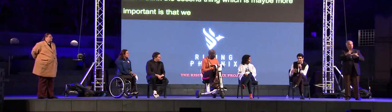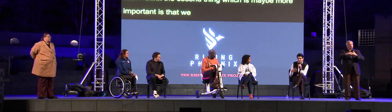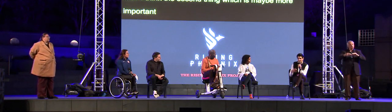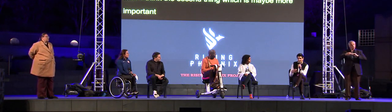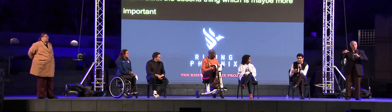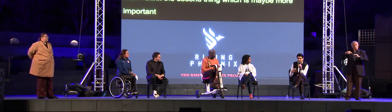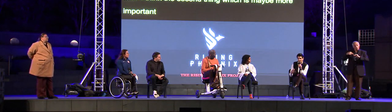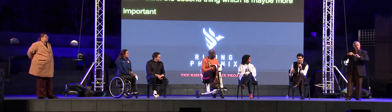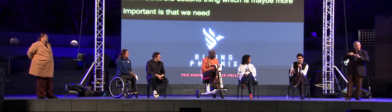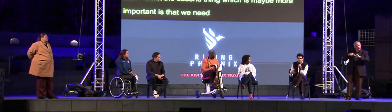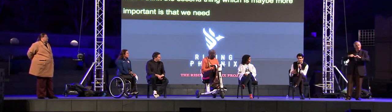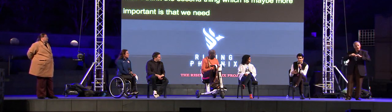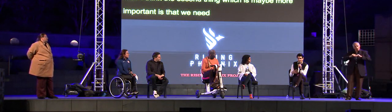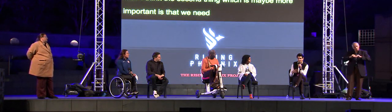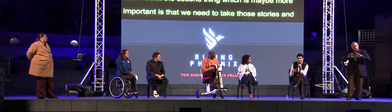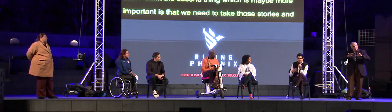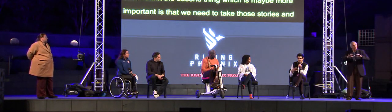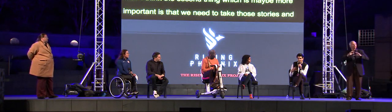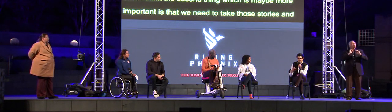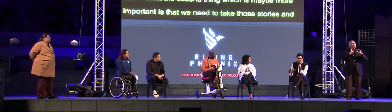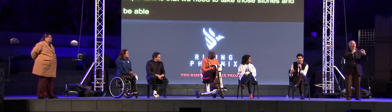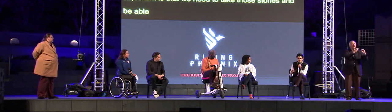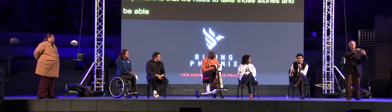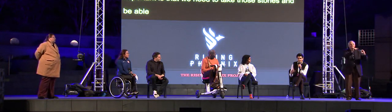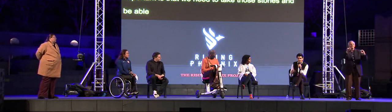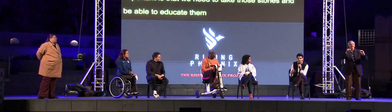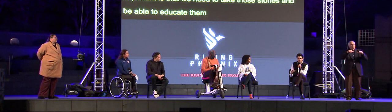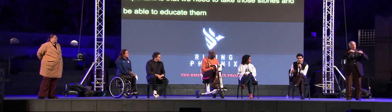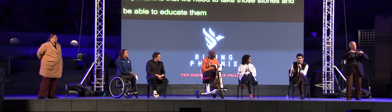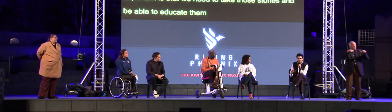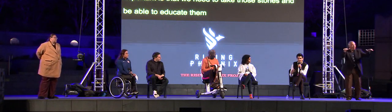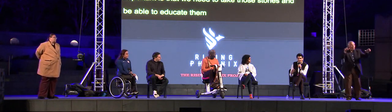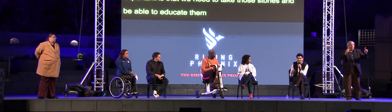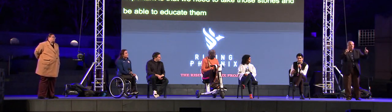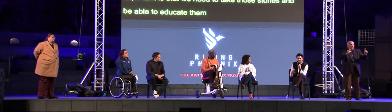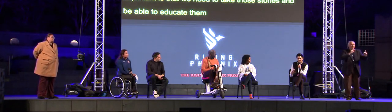and be able to educate them to the mass consumer and not just